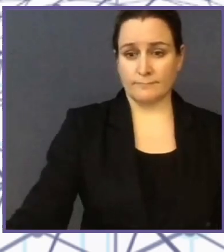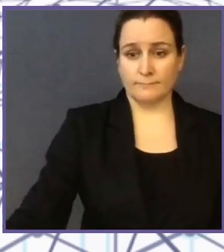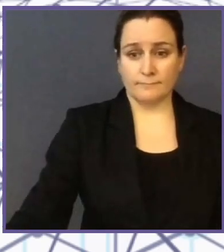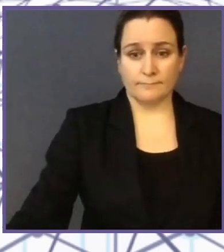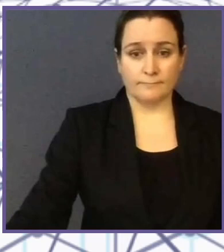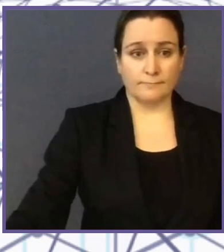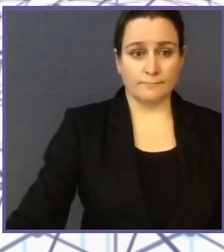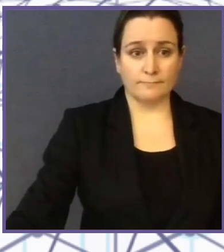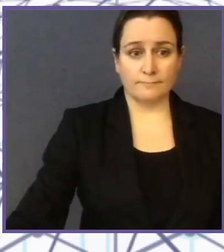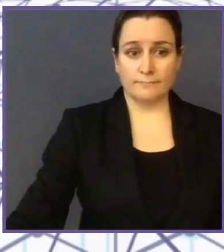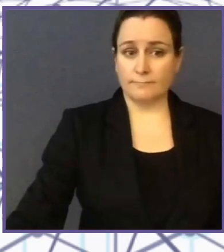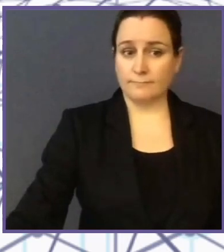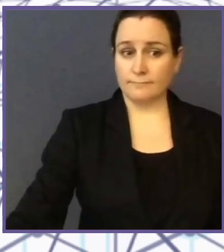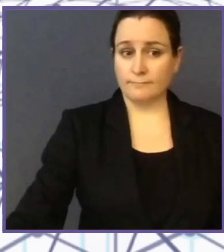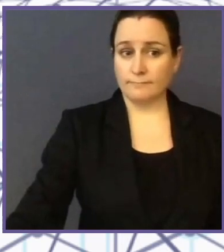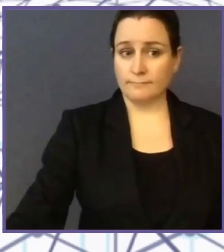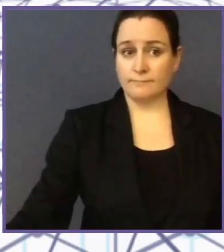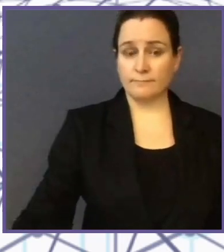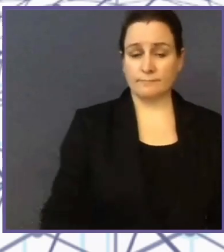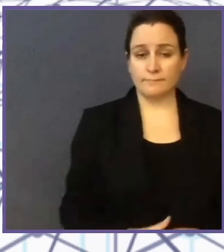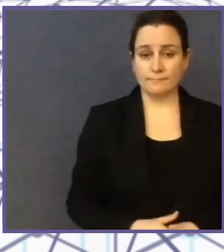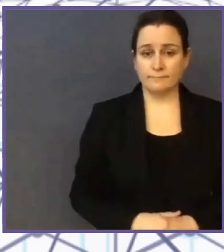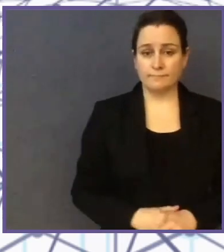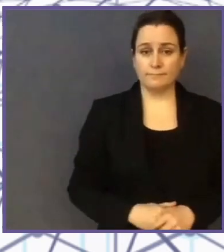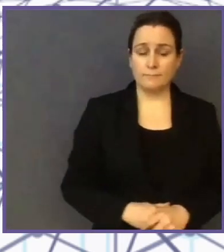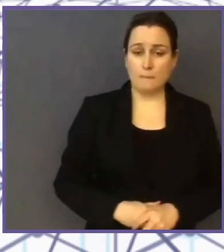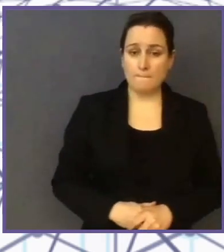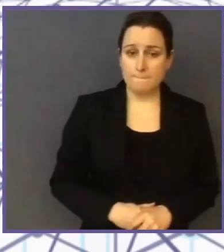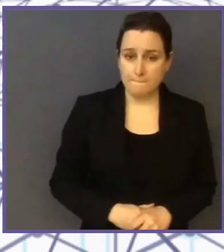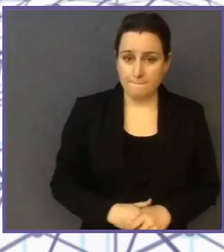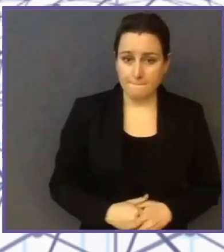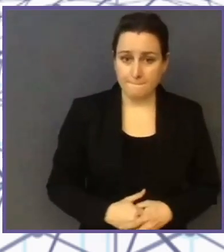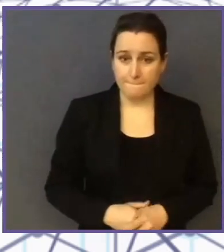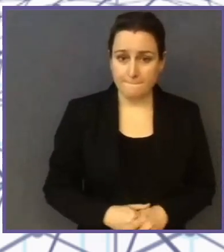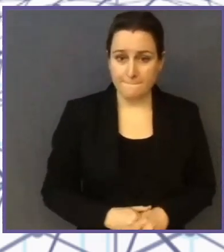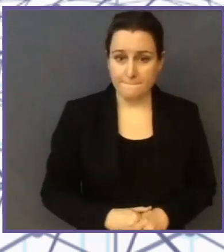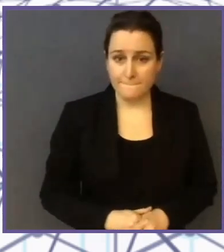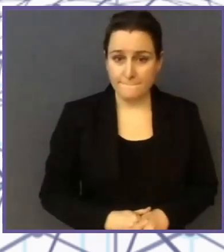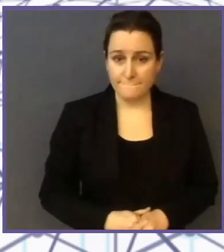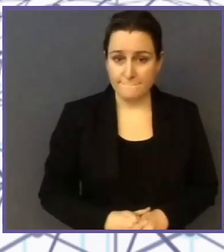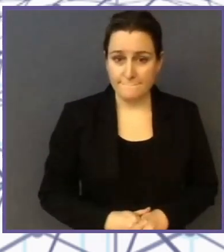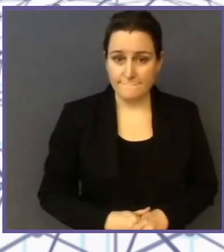In all this development process, we are also collaborating with the patient on food design.